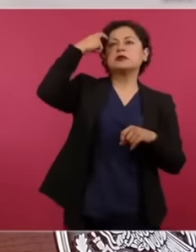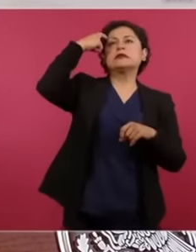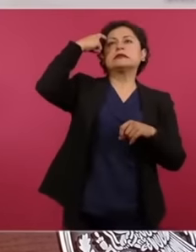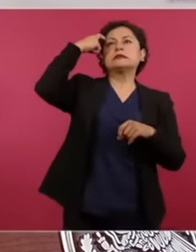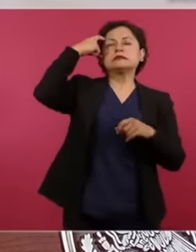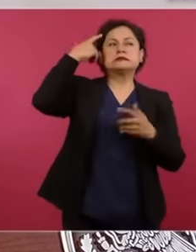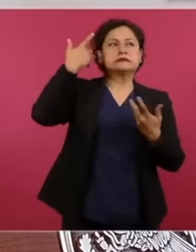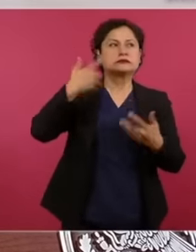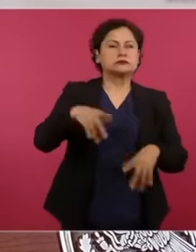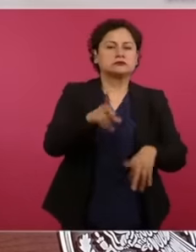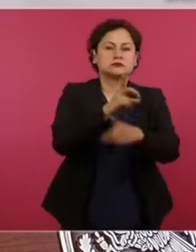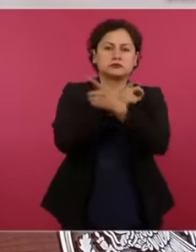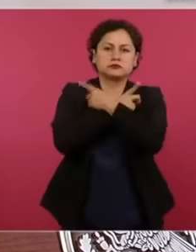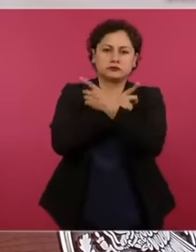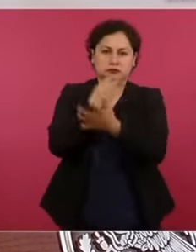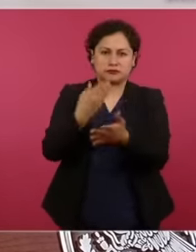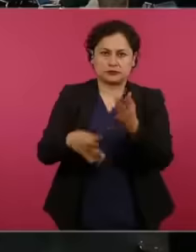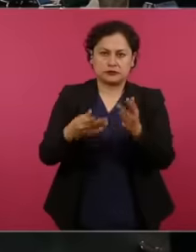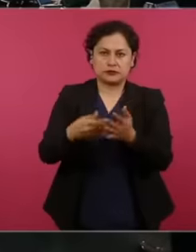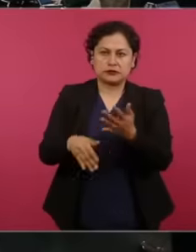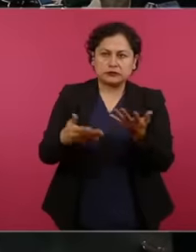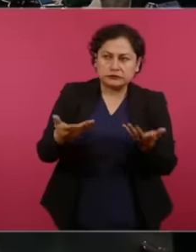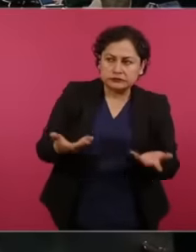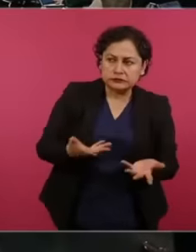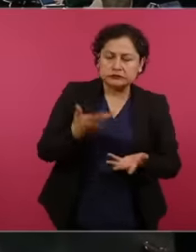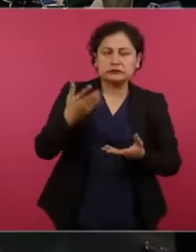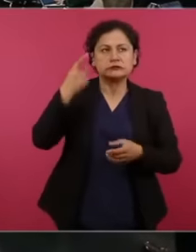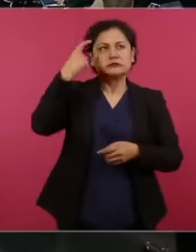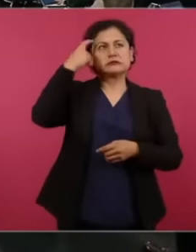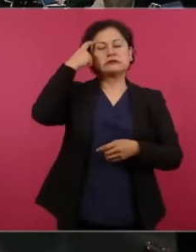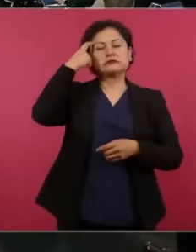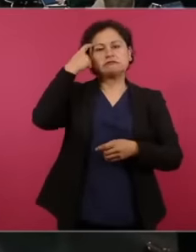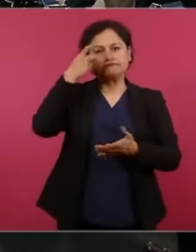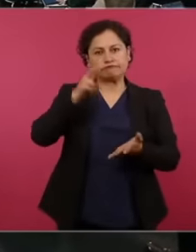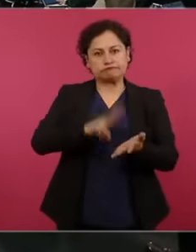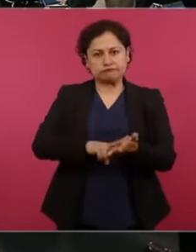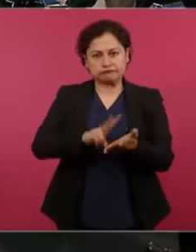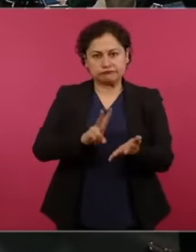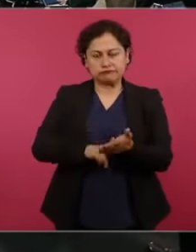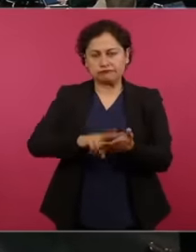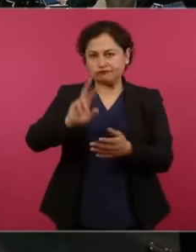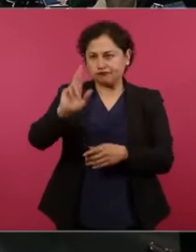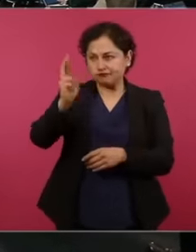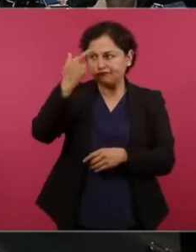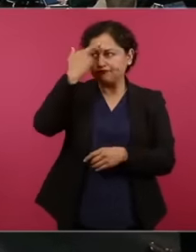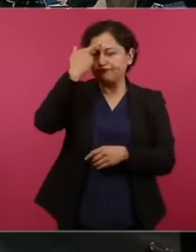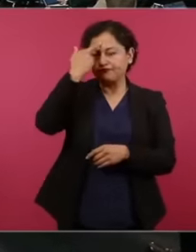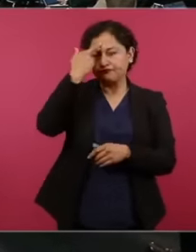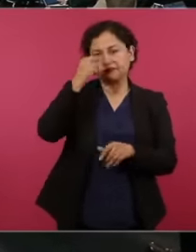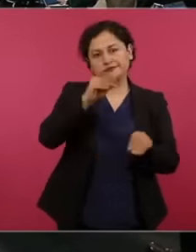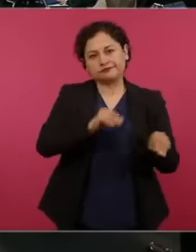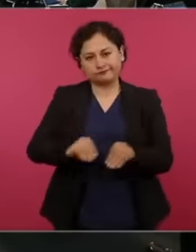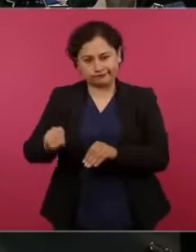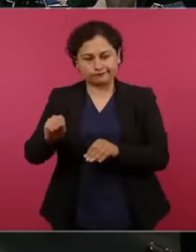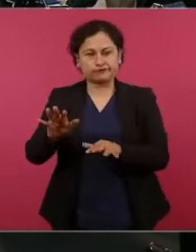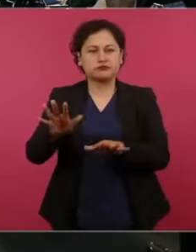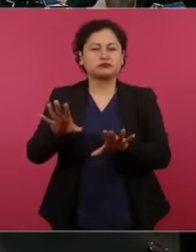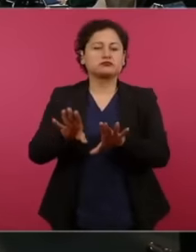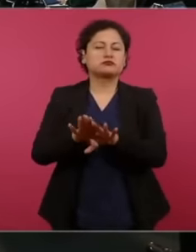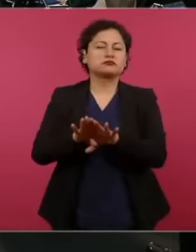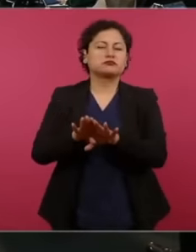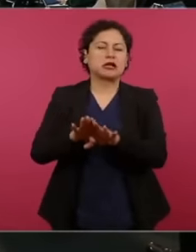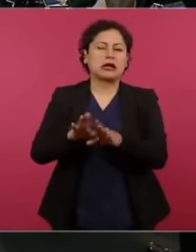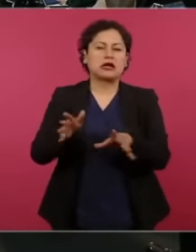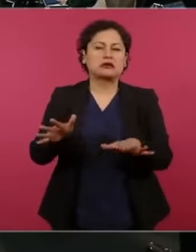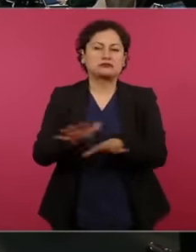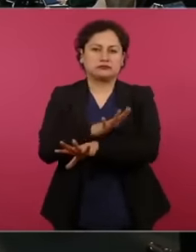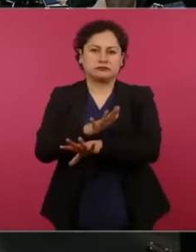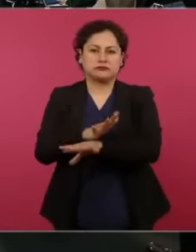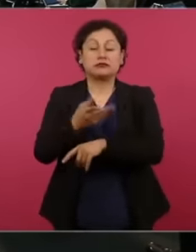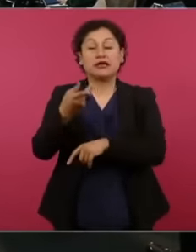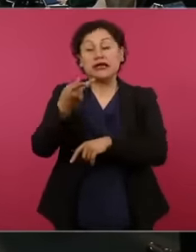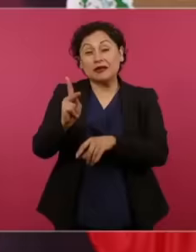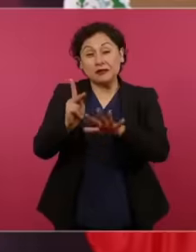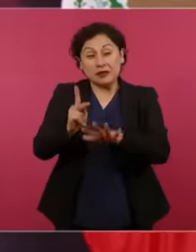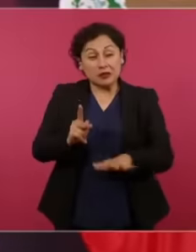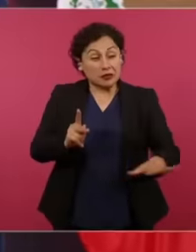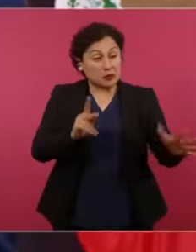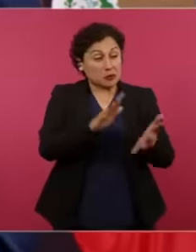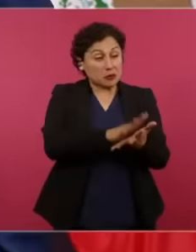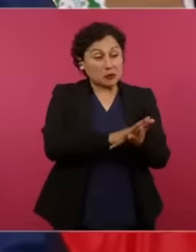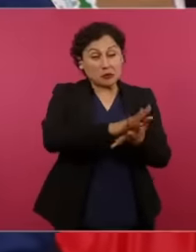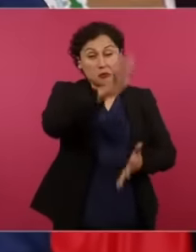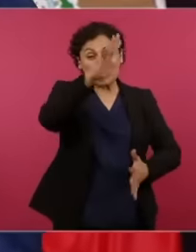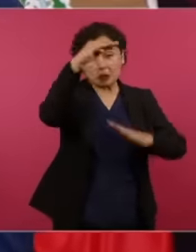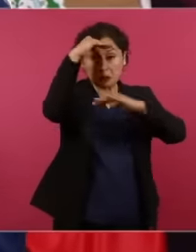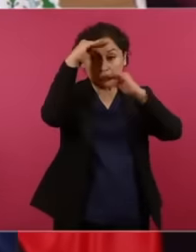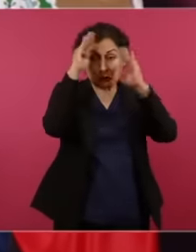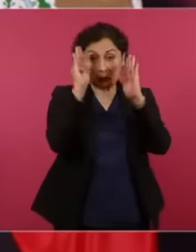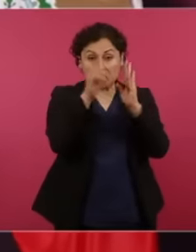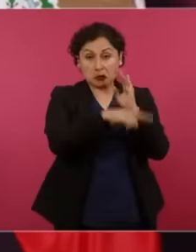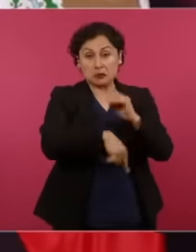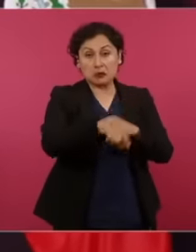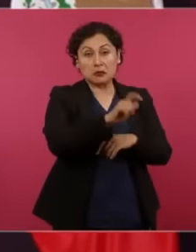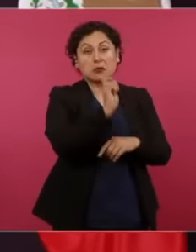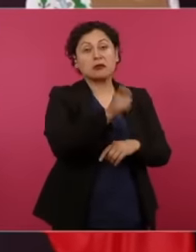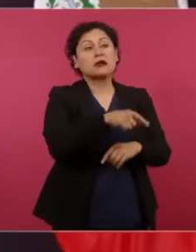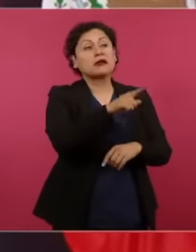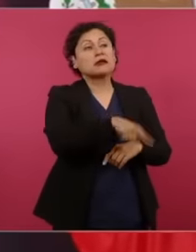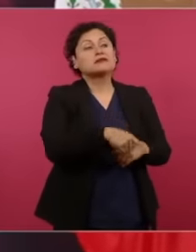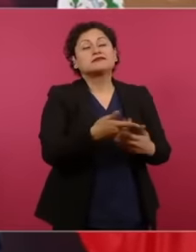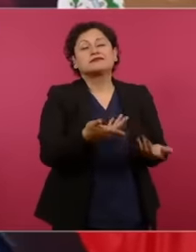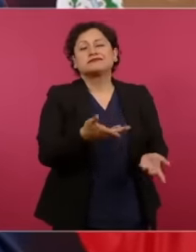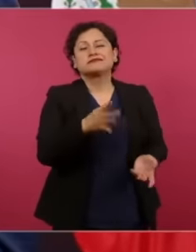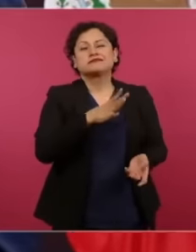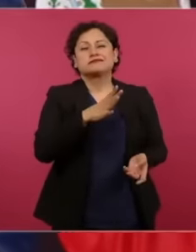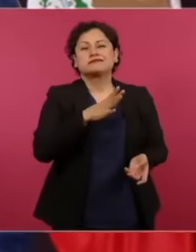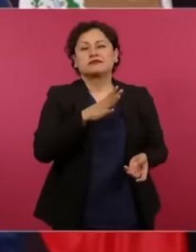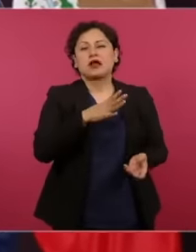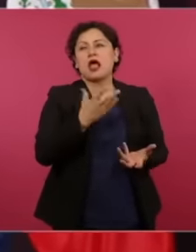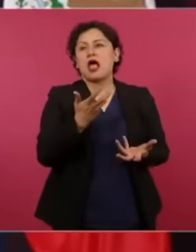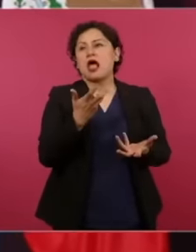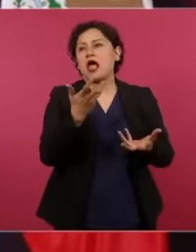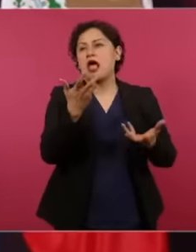general the temptation to money dominates them and it drives them